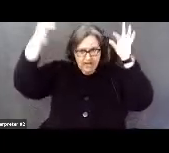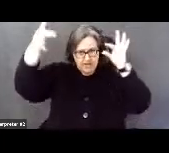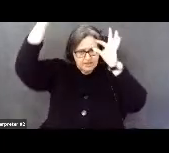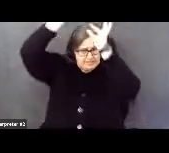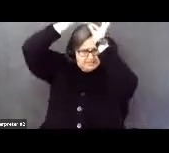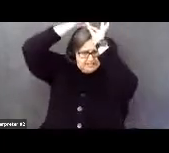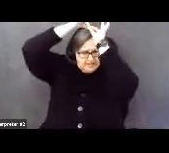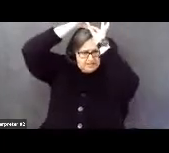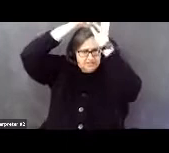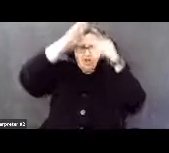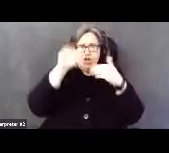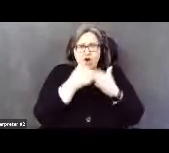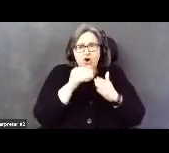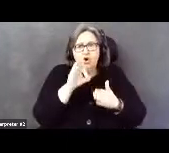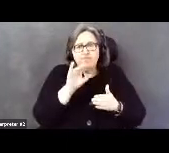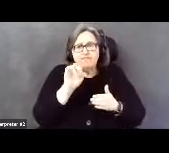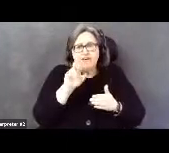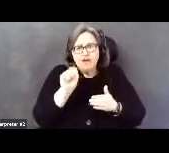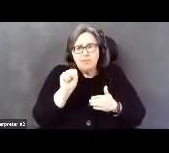all of the fibers that come out of that